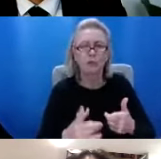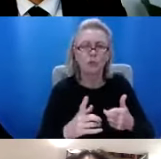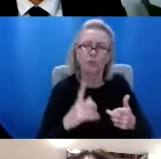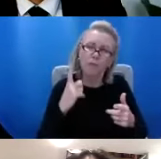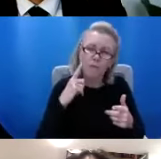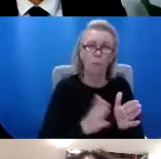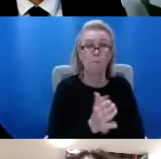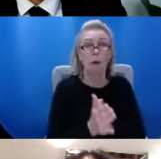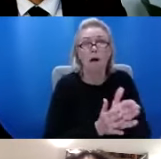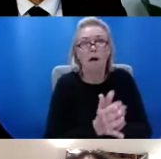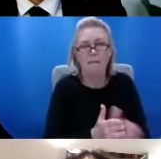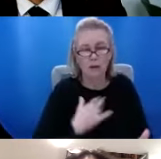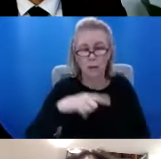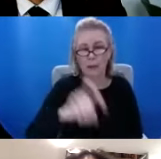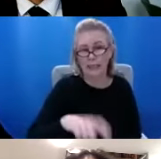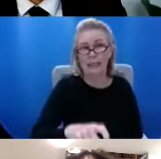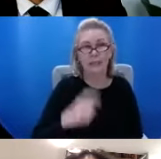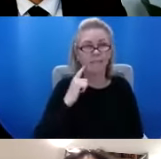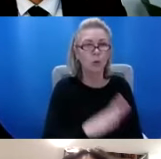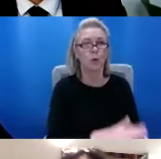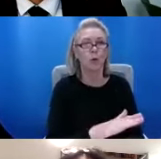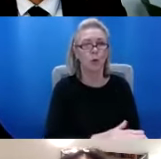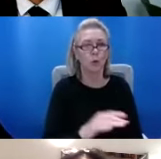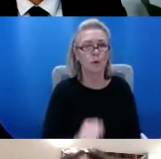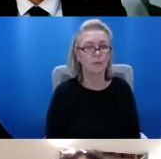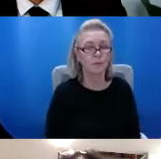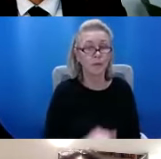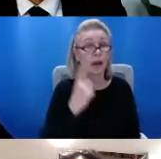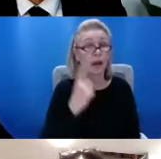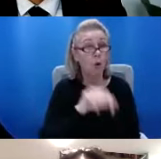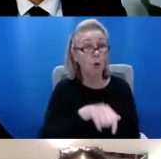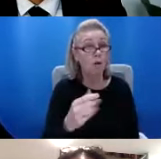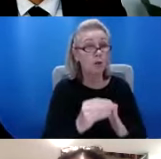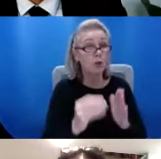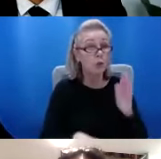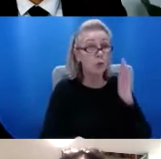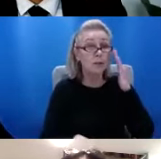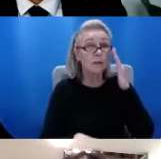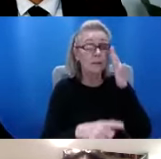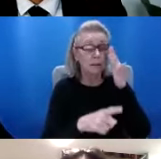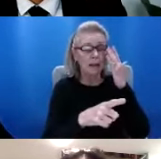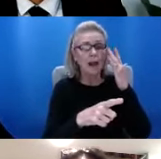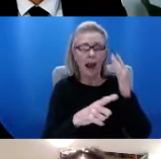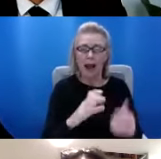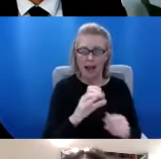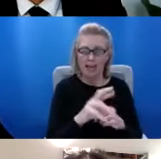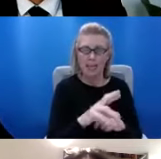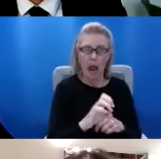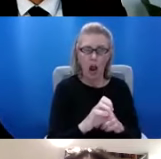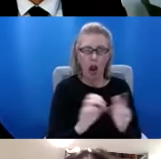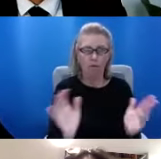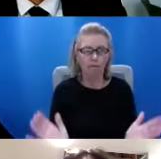for other students, care actually fosters rather than inhibits intellectual growth.